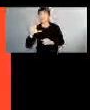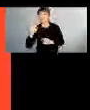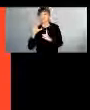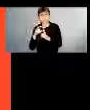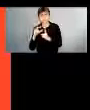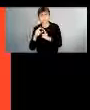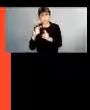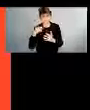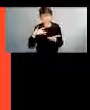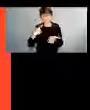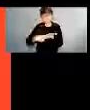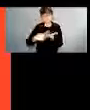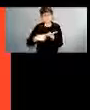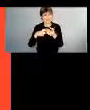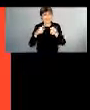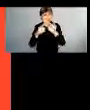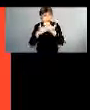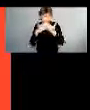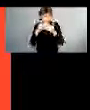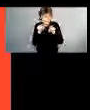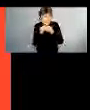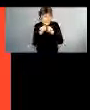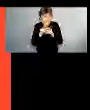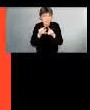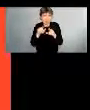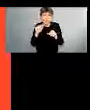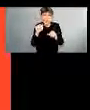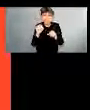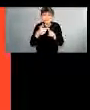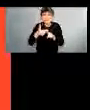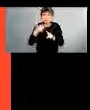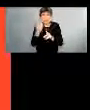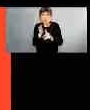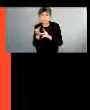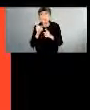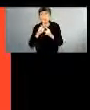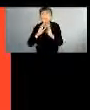but I’ll add a few other notes. The depth and quality of your relationships